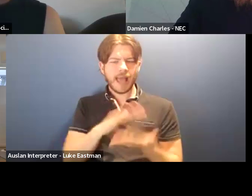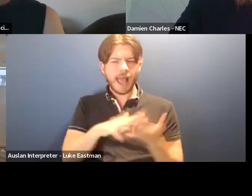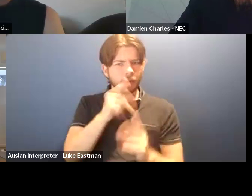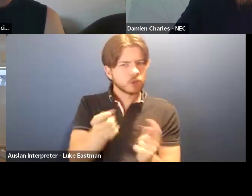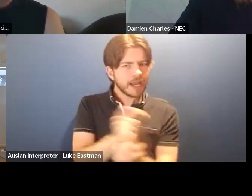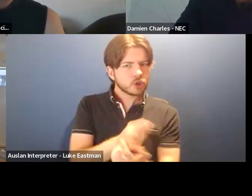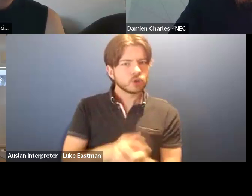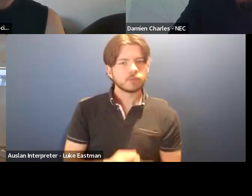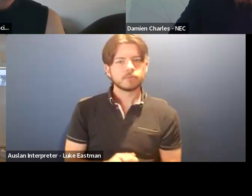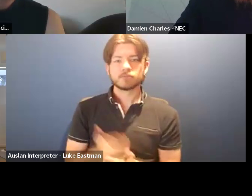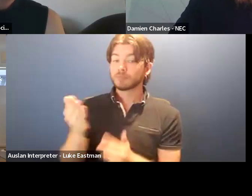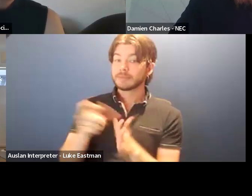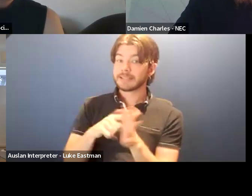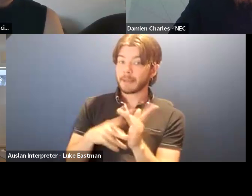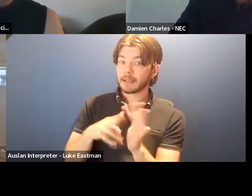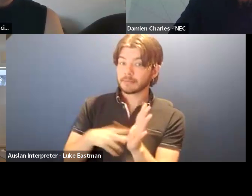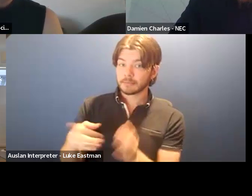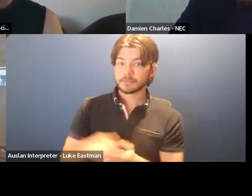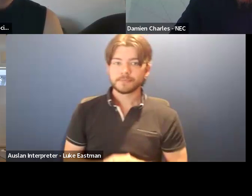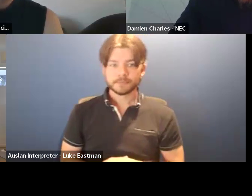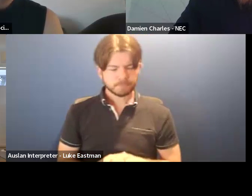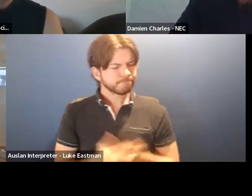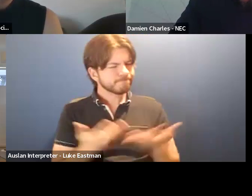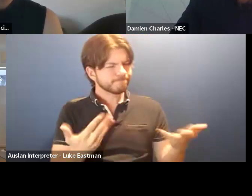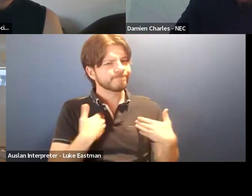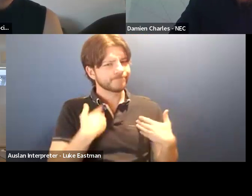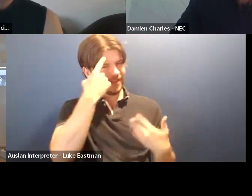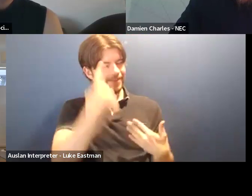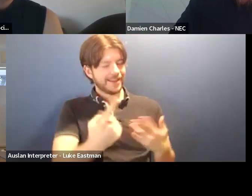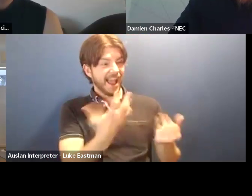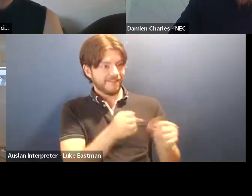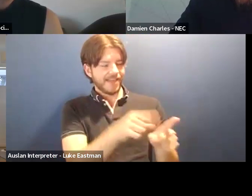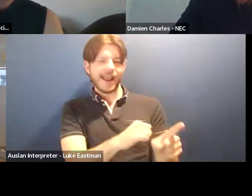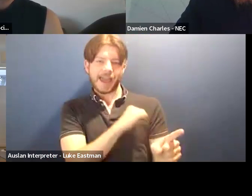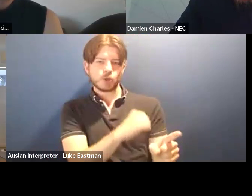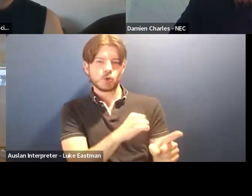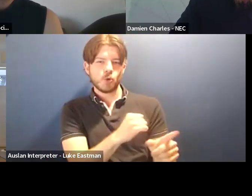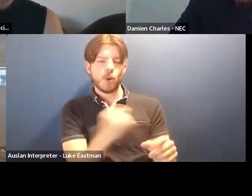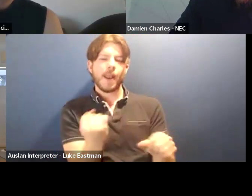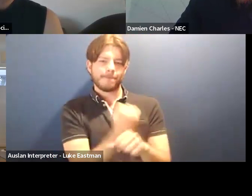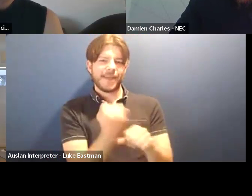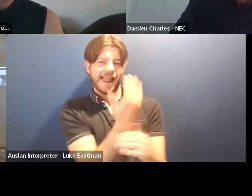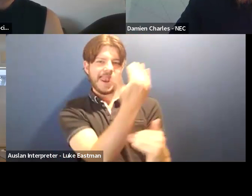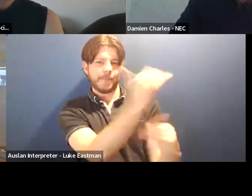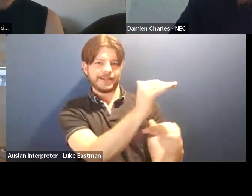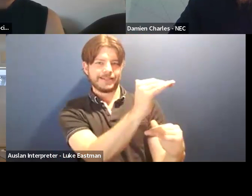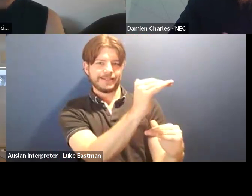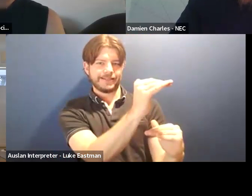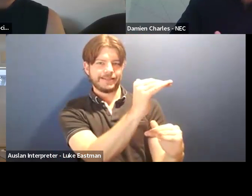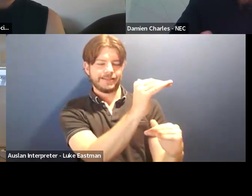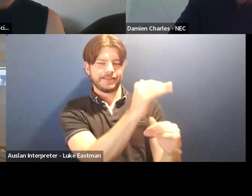it with what she was saying before I think it it creates a ceiling an imposed